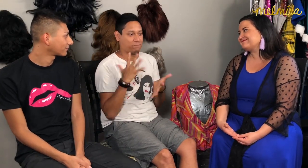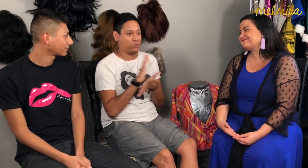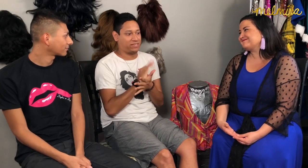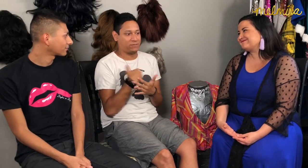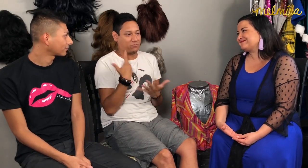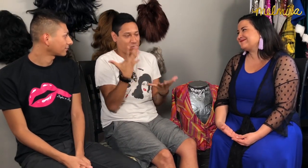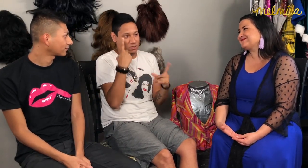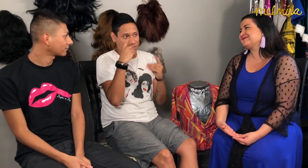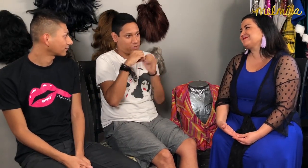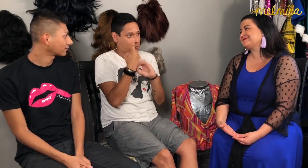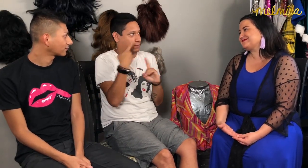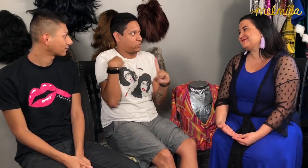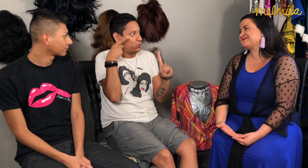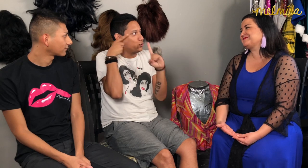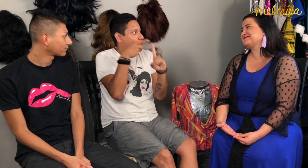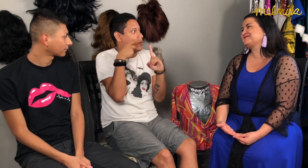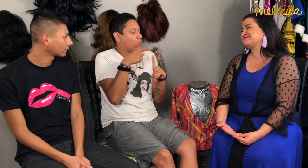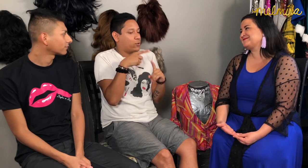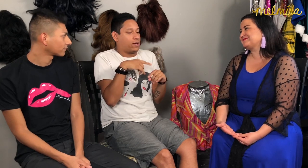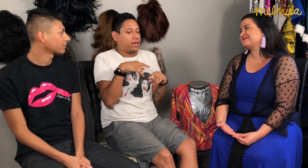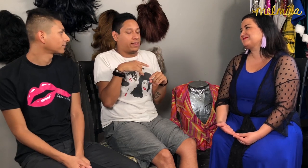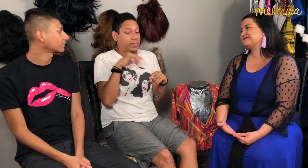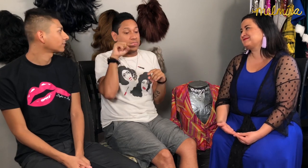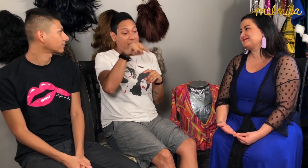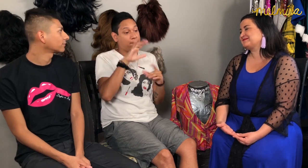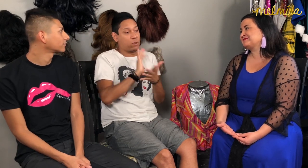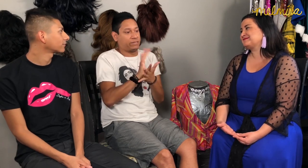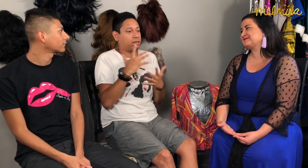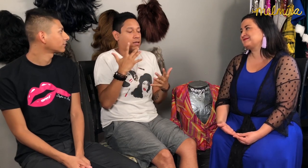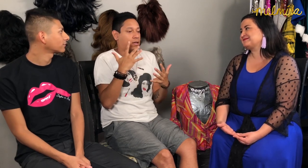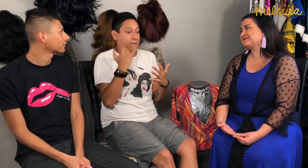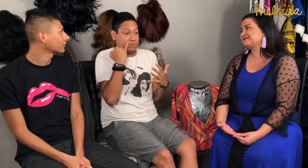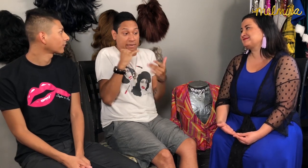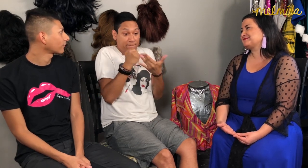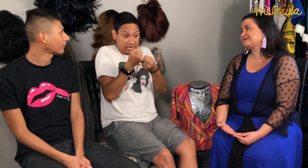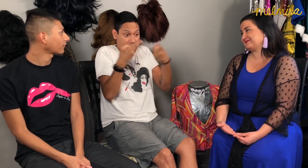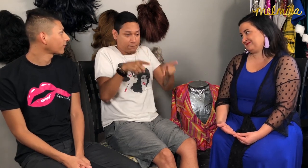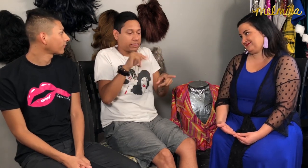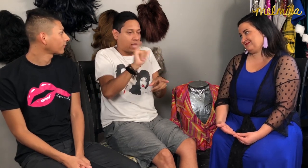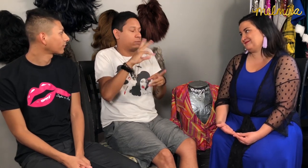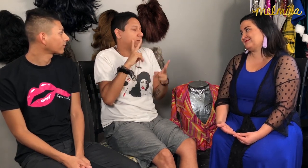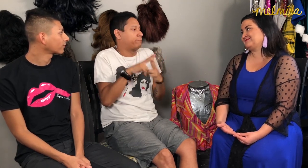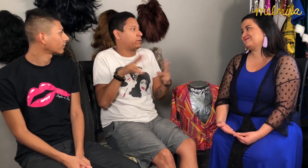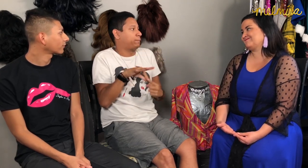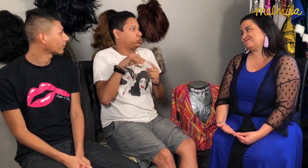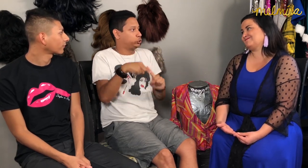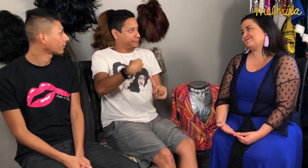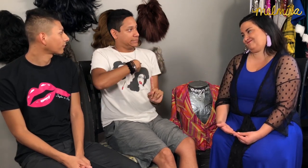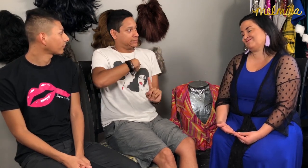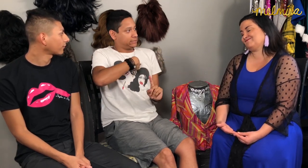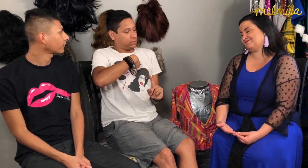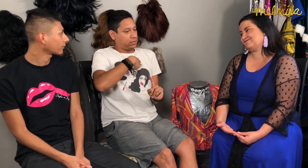A Deafies in Drag movie. I want to do it. That's the number one goal.